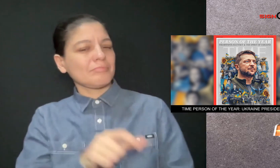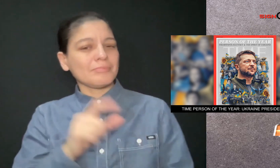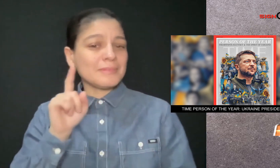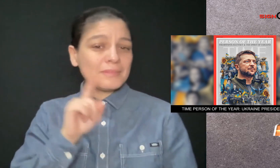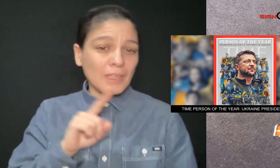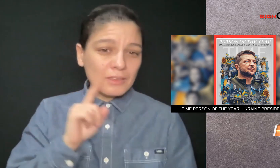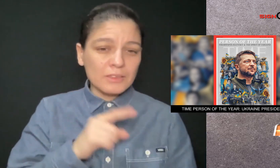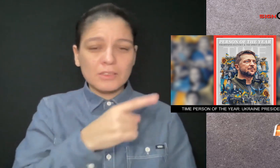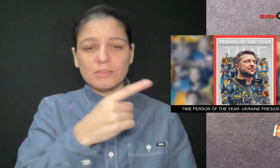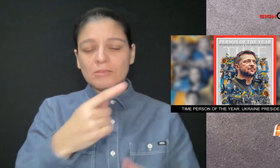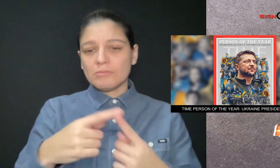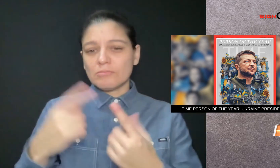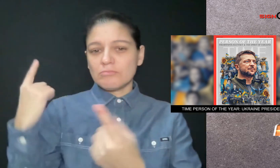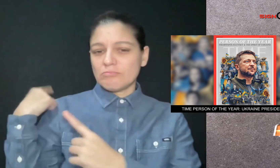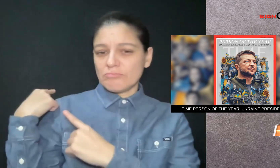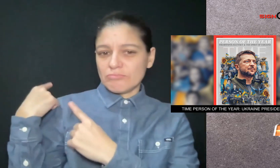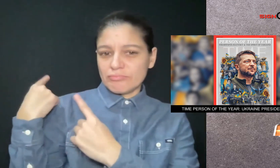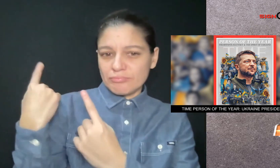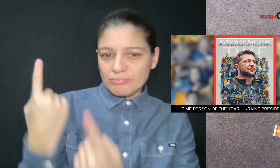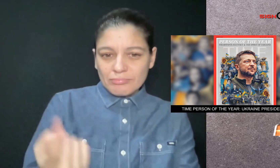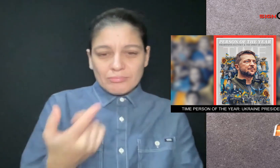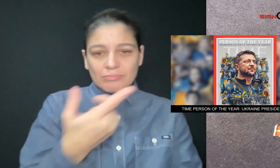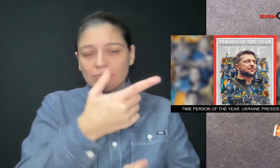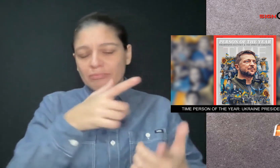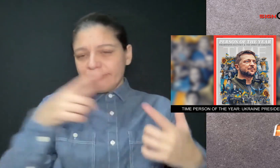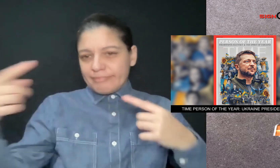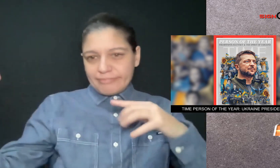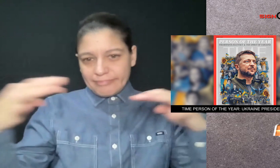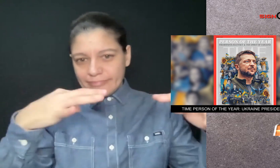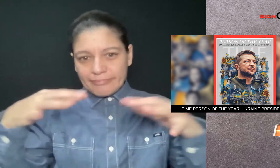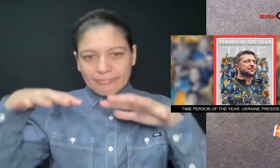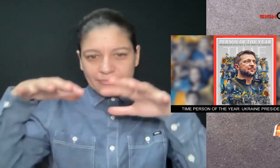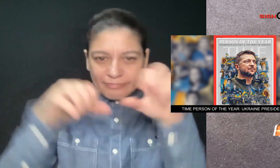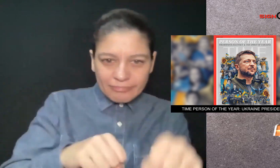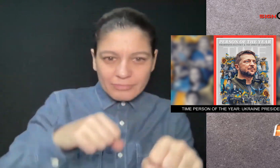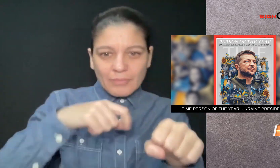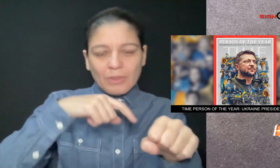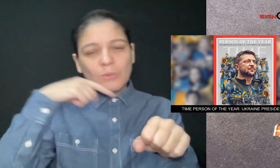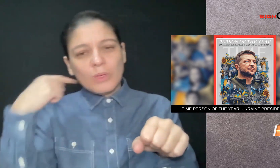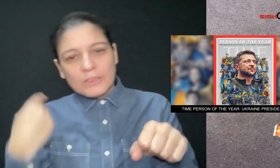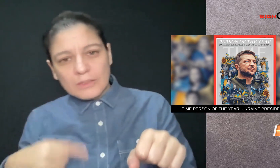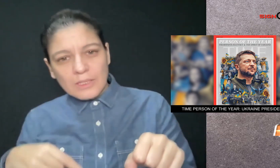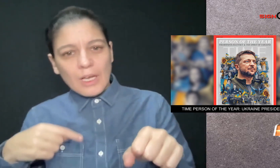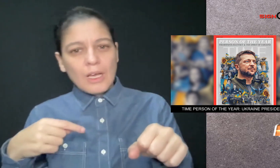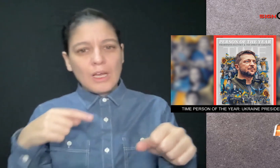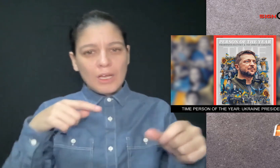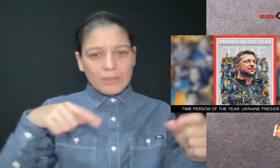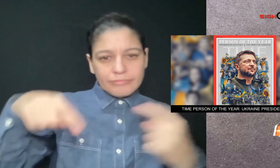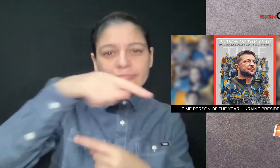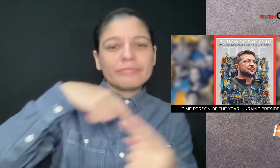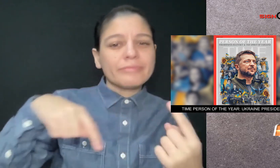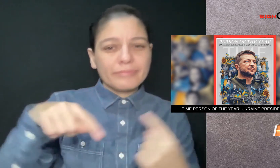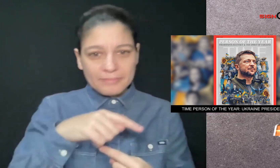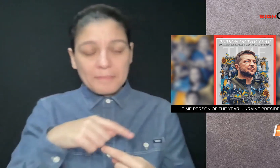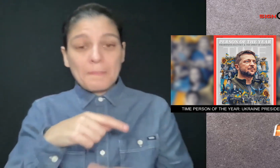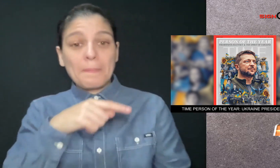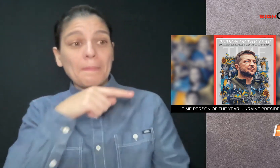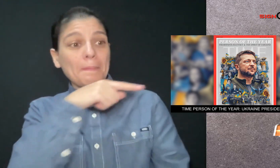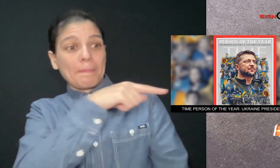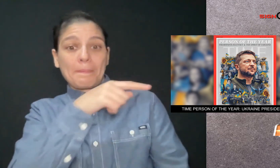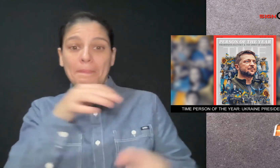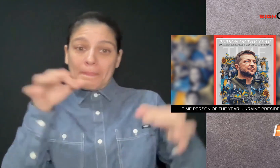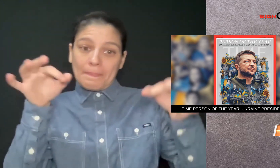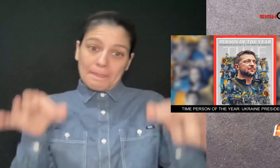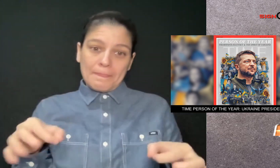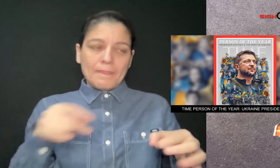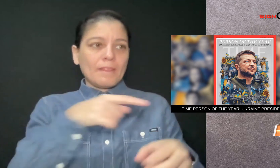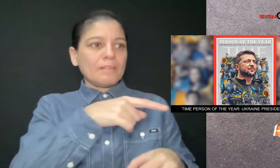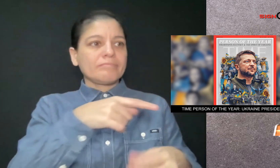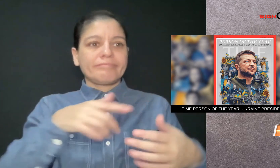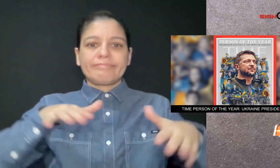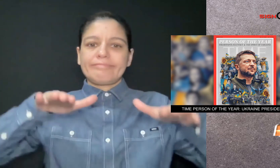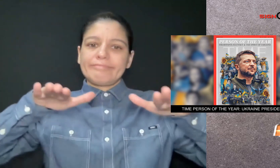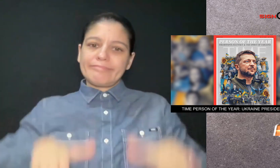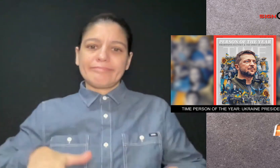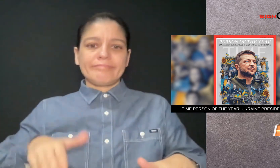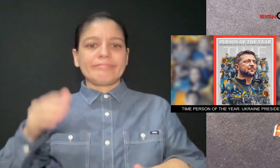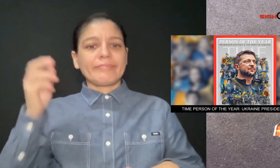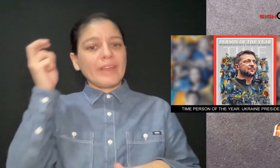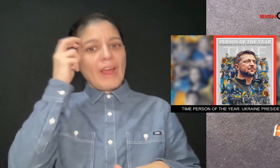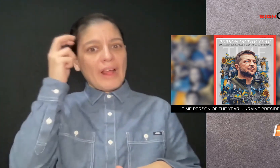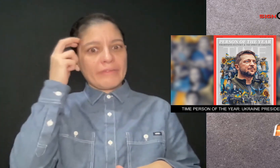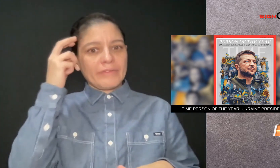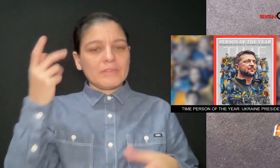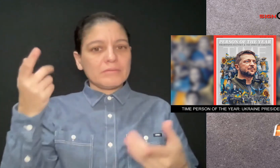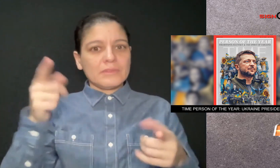leadership during the Russian invasion for his decision to stay in Kyiv when the